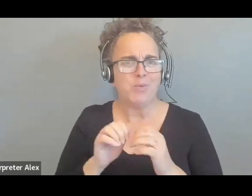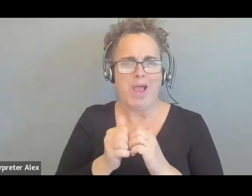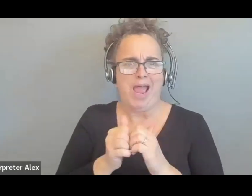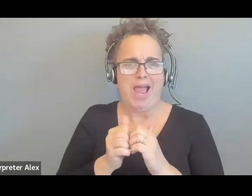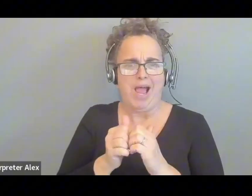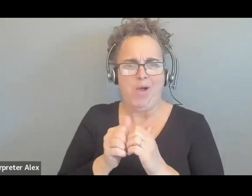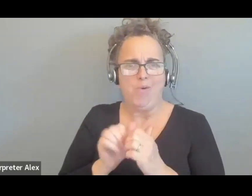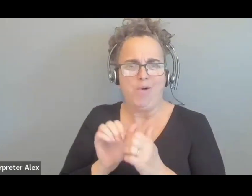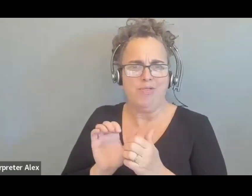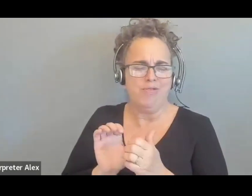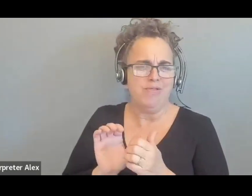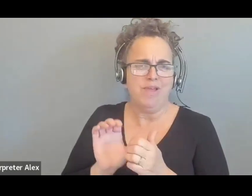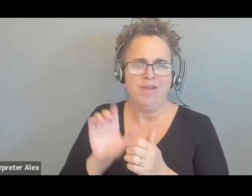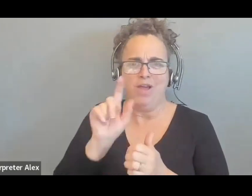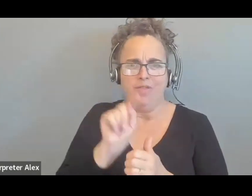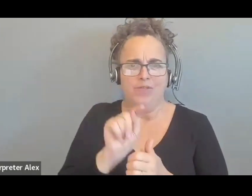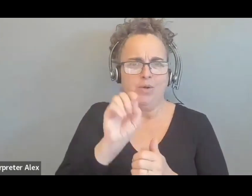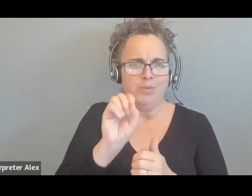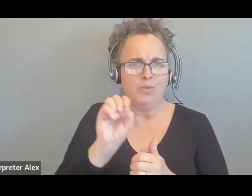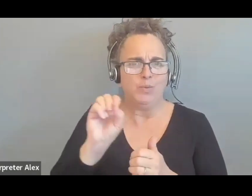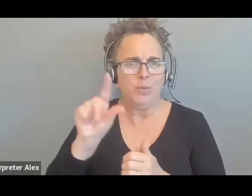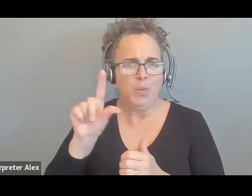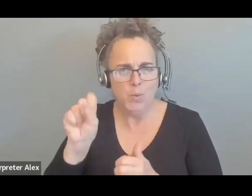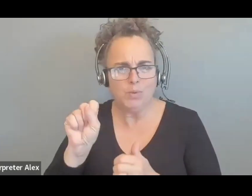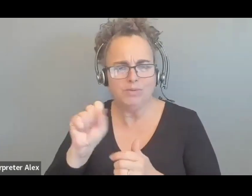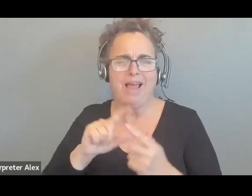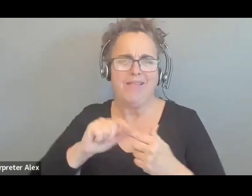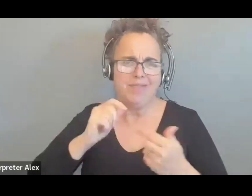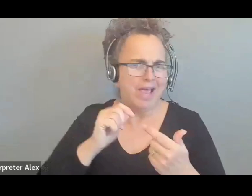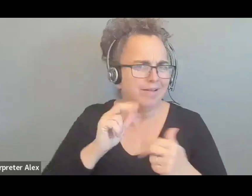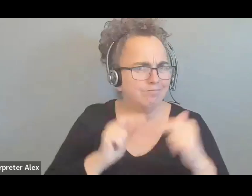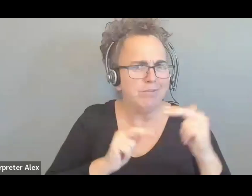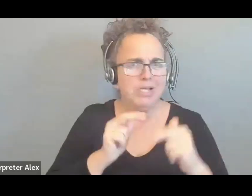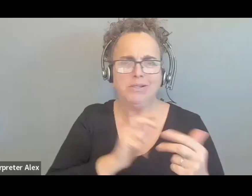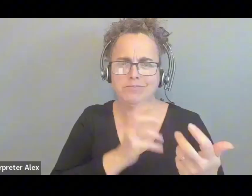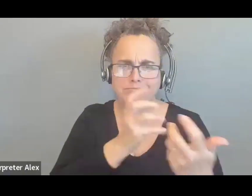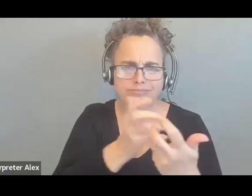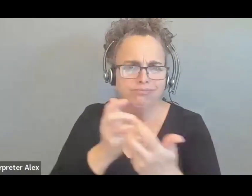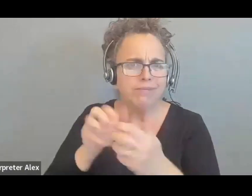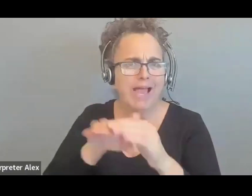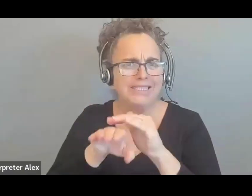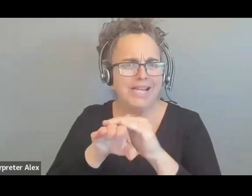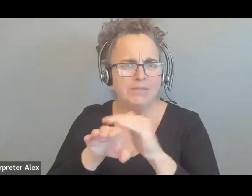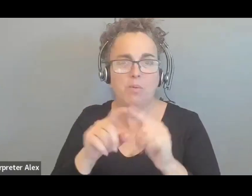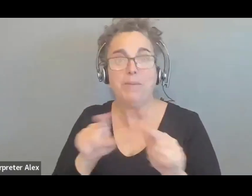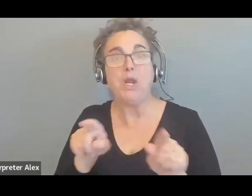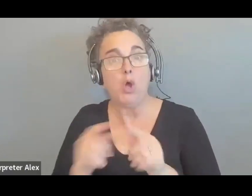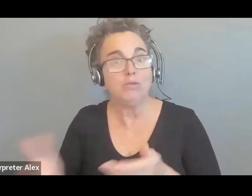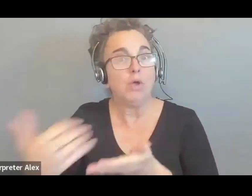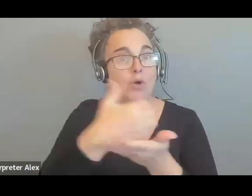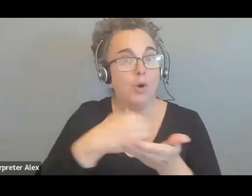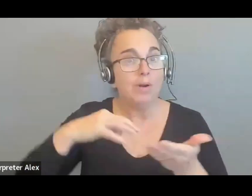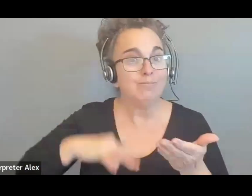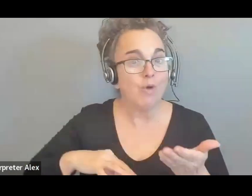take the tools of making things accessible and make it profitable and that is really exciting